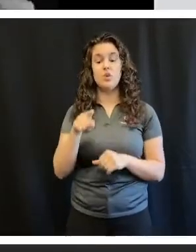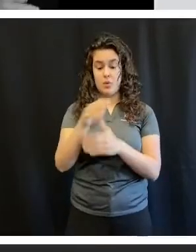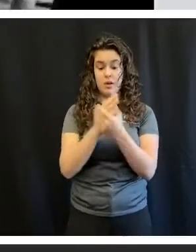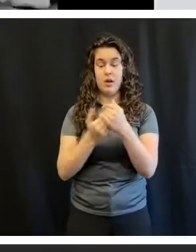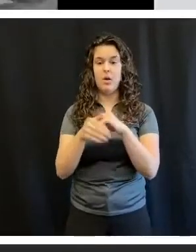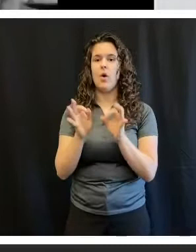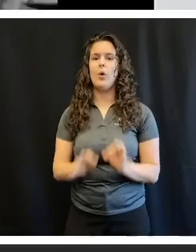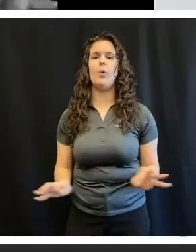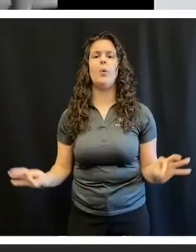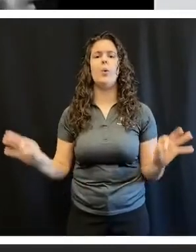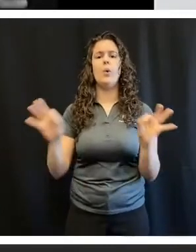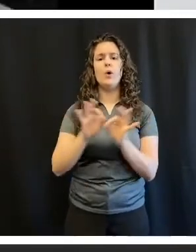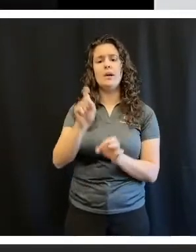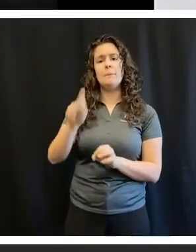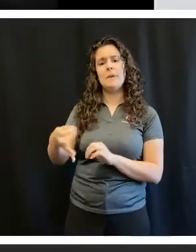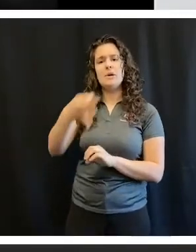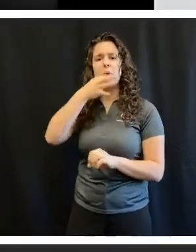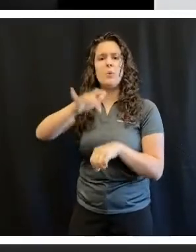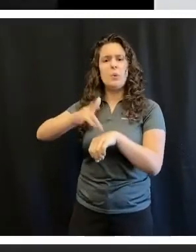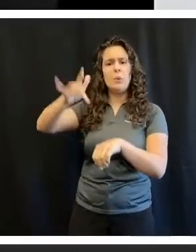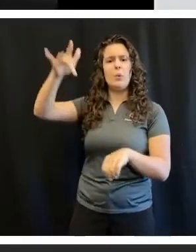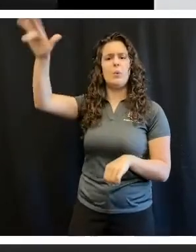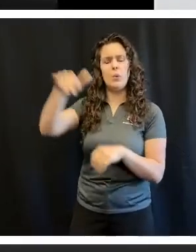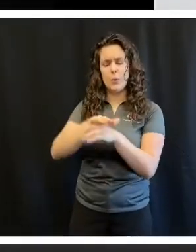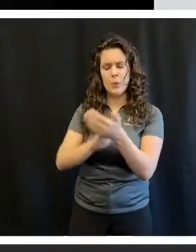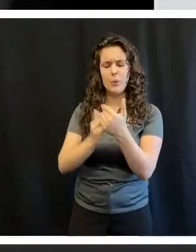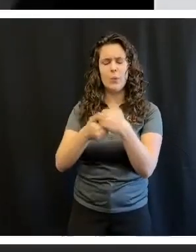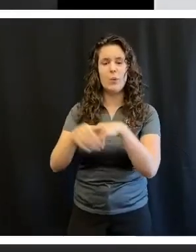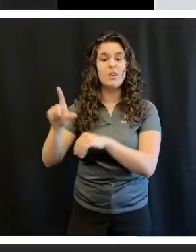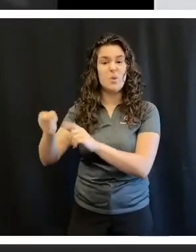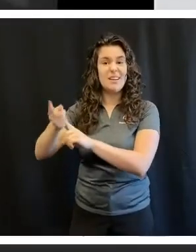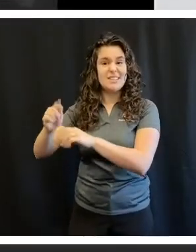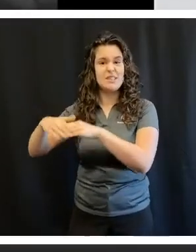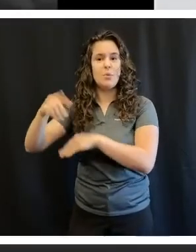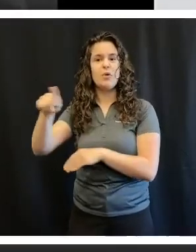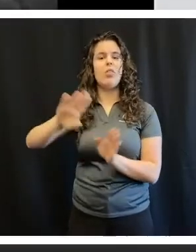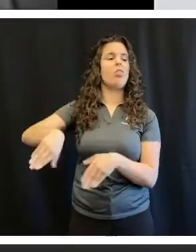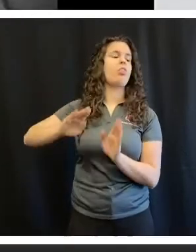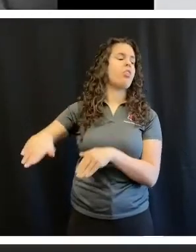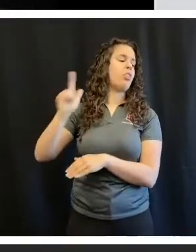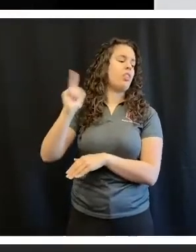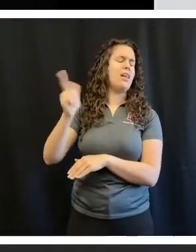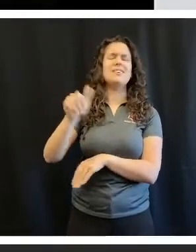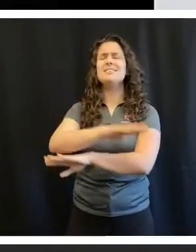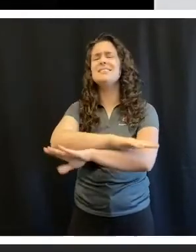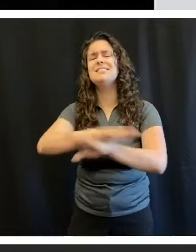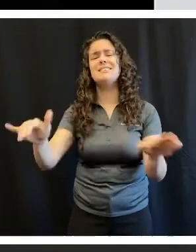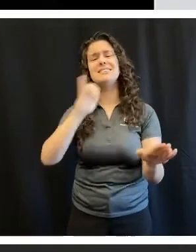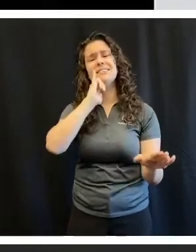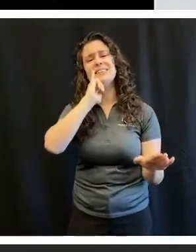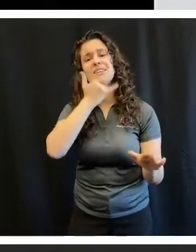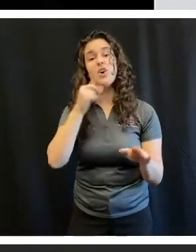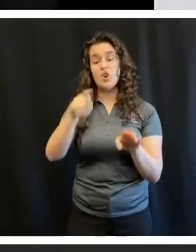like you never ever washed them before 20 seconds or more Try to wait, you'll make the greatest mistake You need to wash them when you enter the door